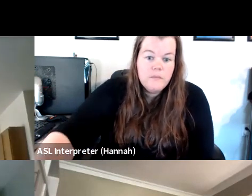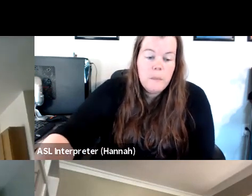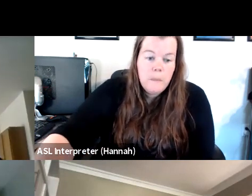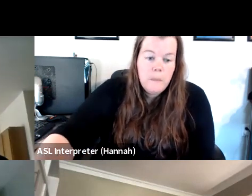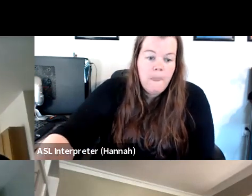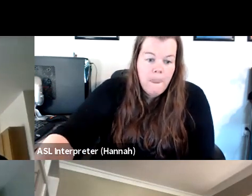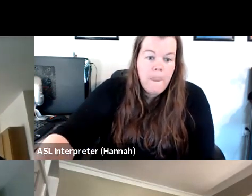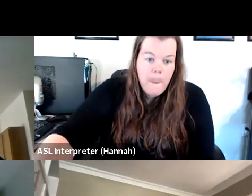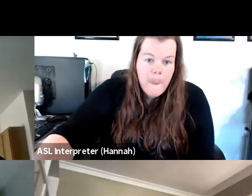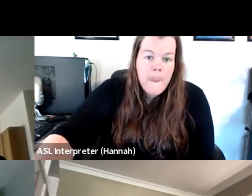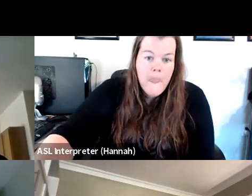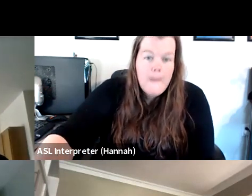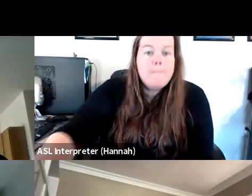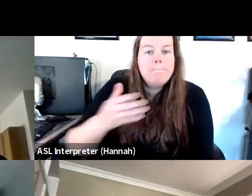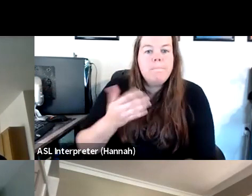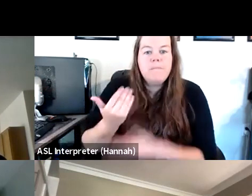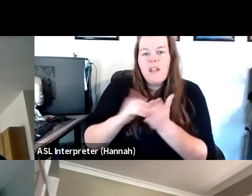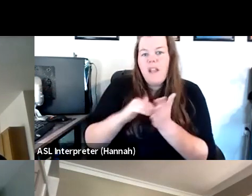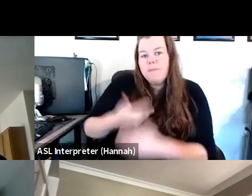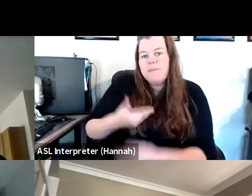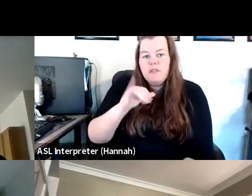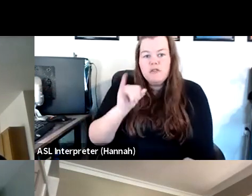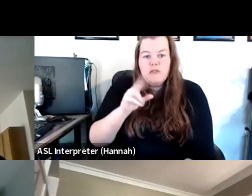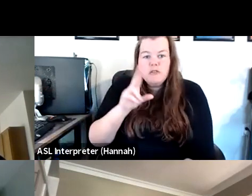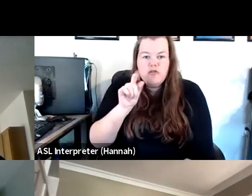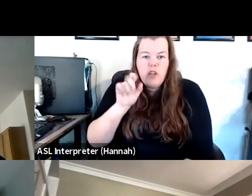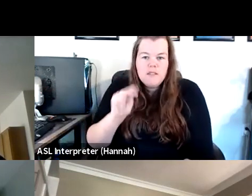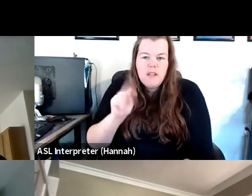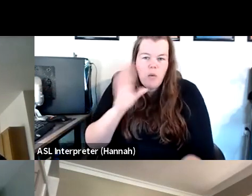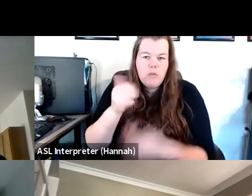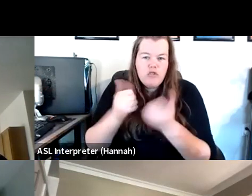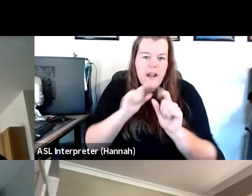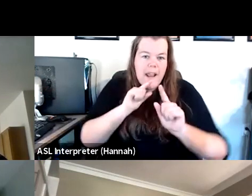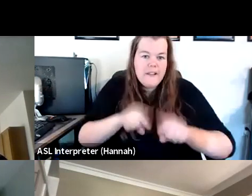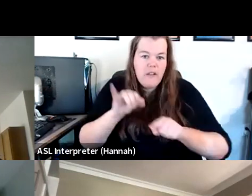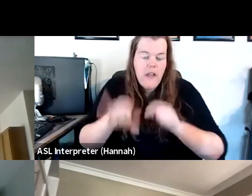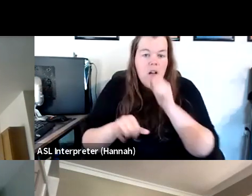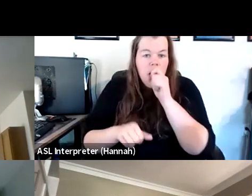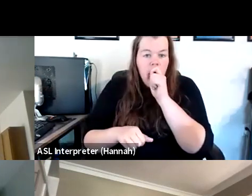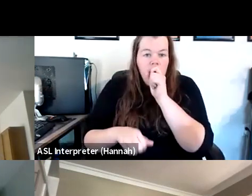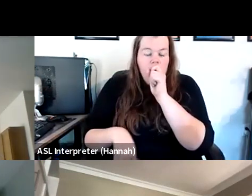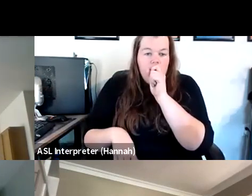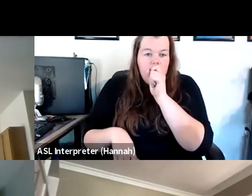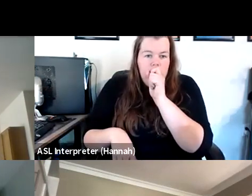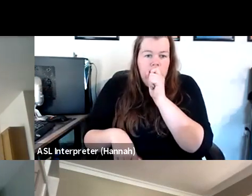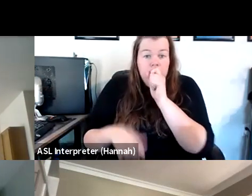This is Justin again and I'll go ahead and try to answer that um also another excellent question